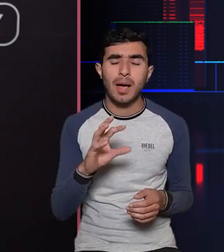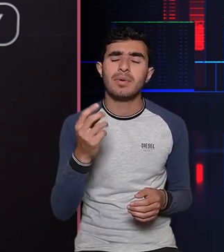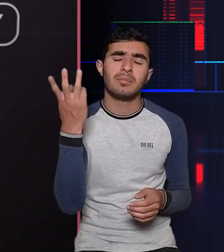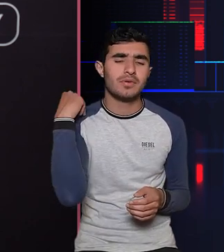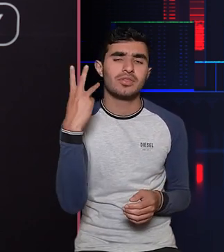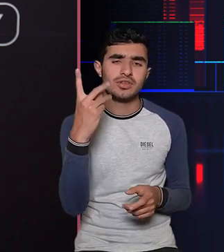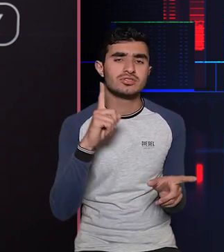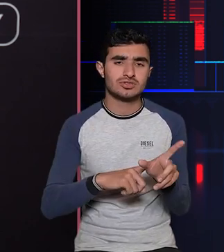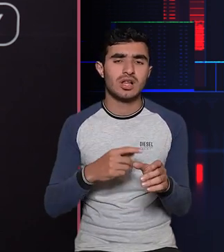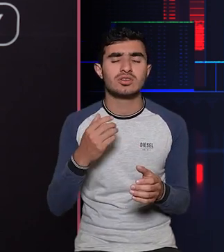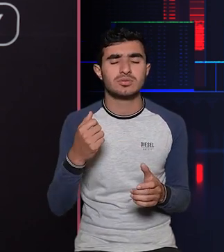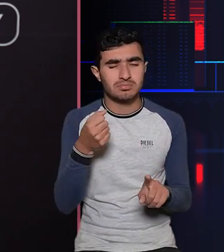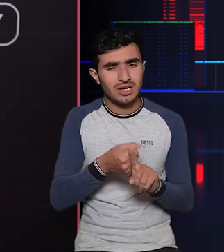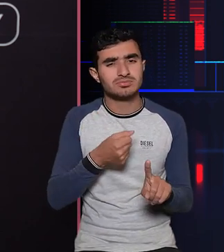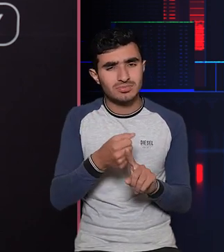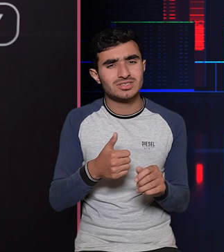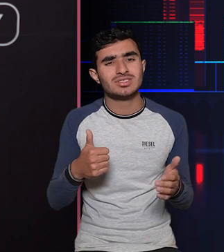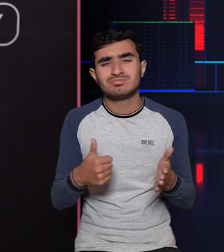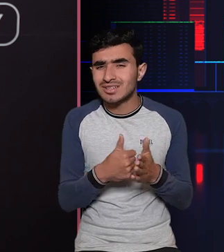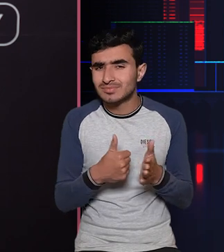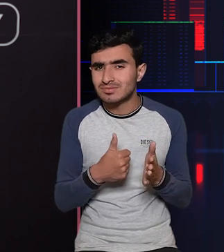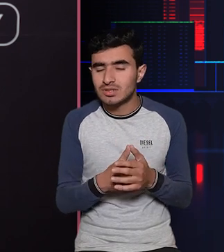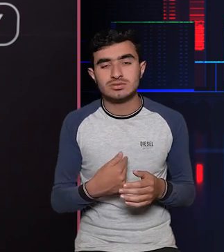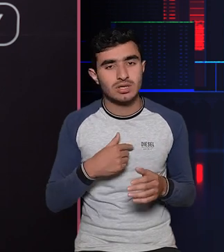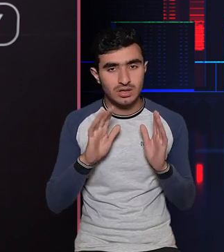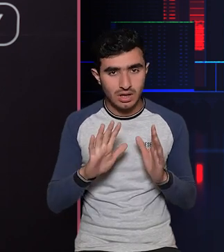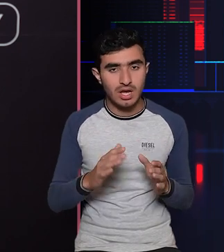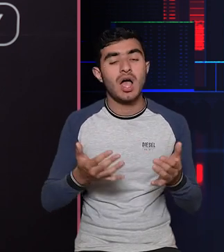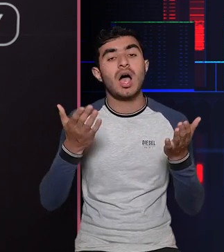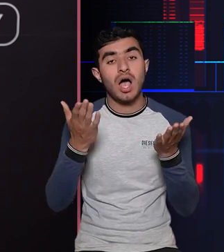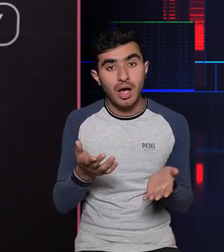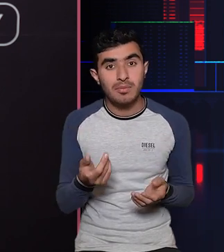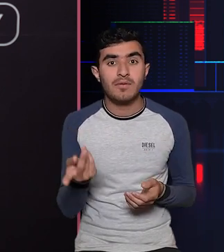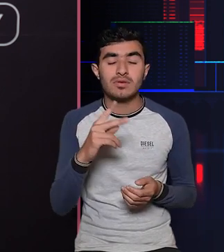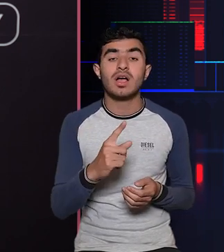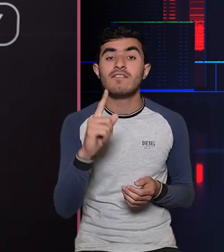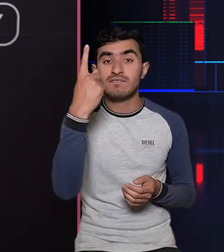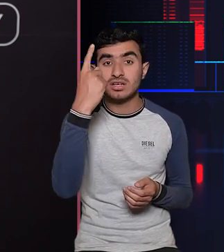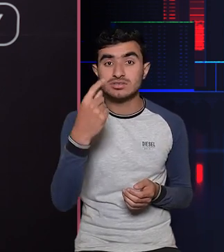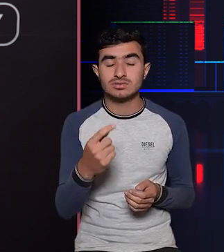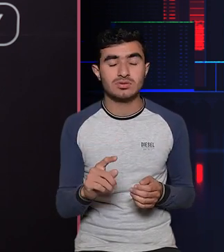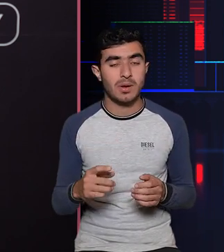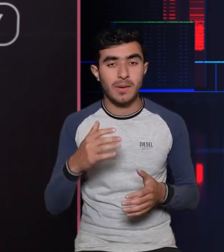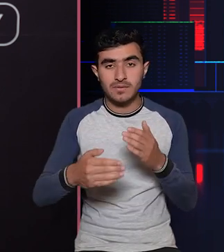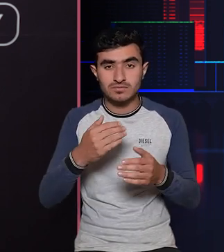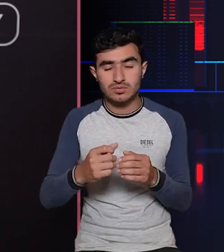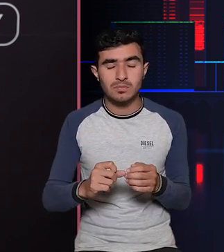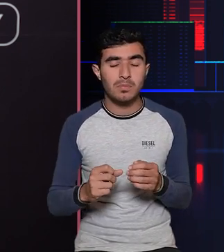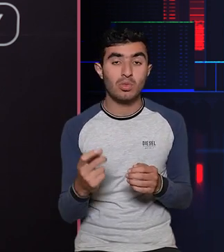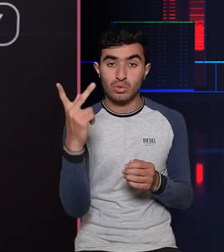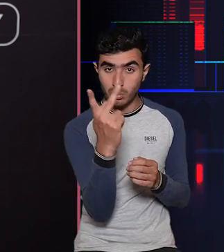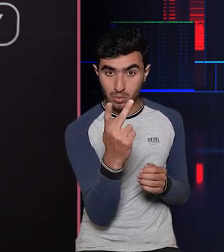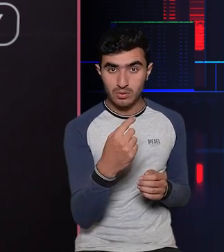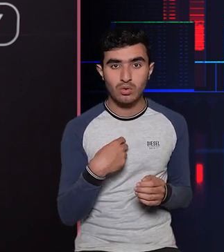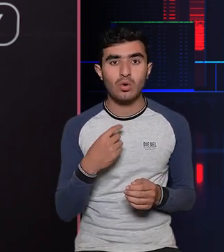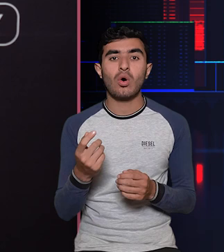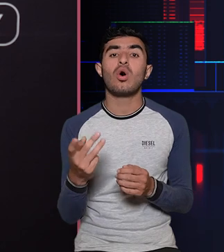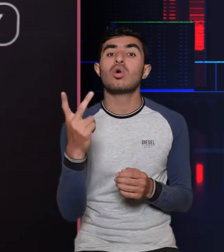of five years run 10 kilometers. I had been training for that for the past three years and in A level first year there are two cross countries.